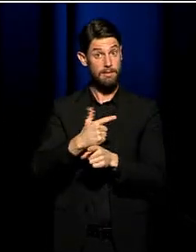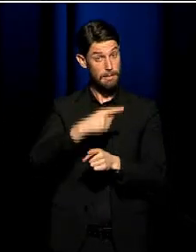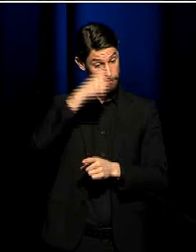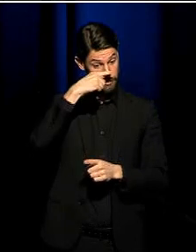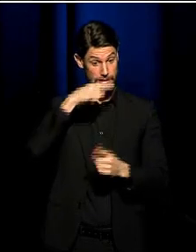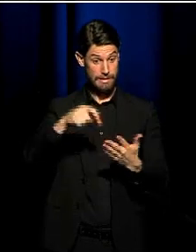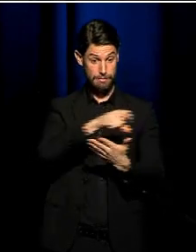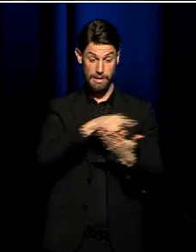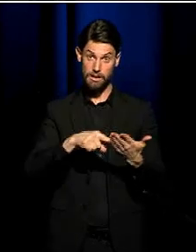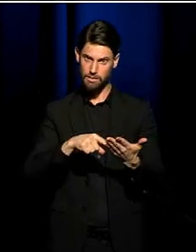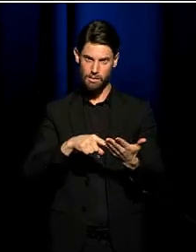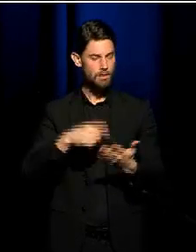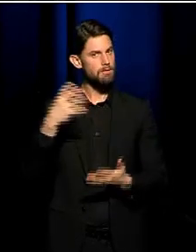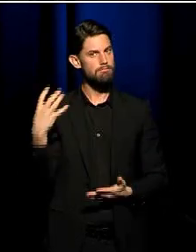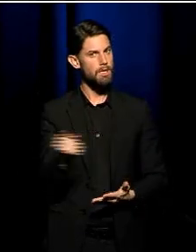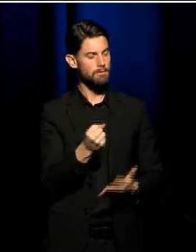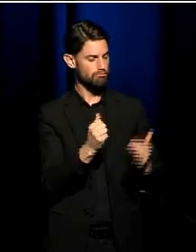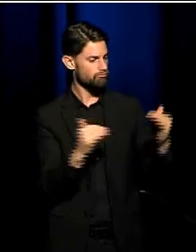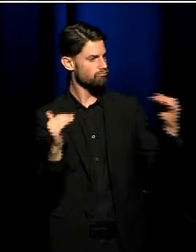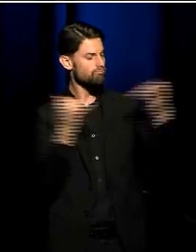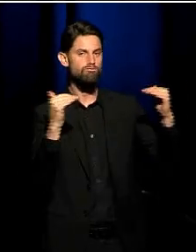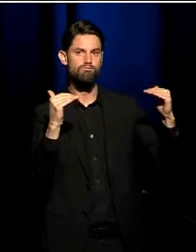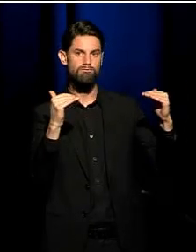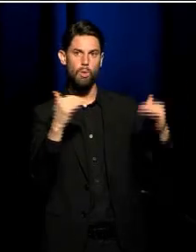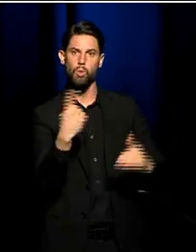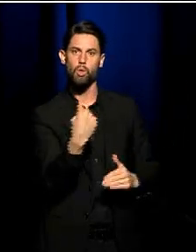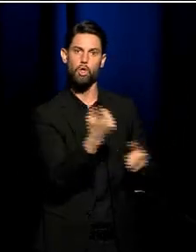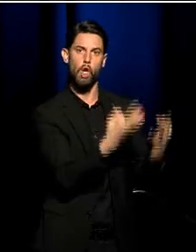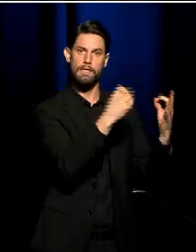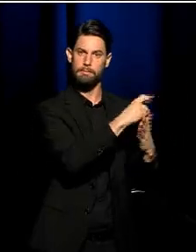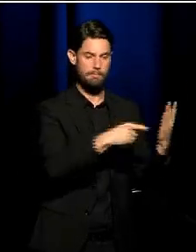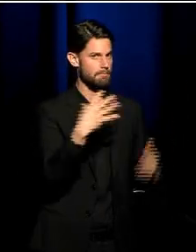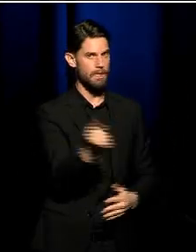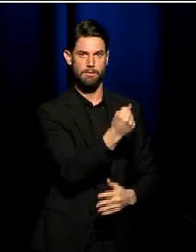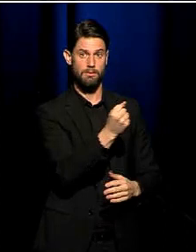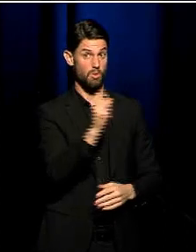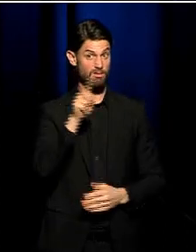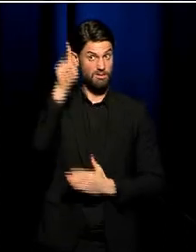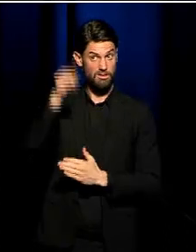rights “on an equal basis with others”. The statistical information set out today